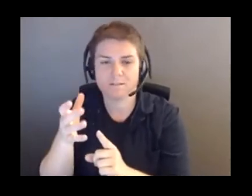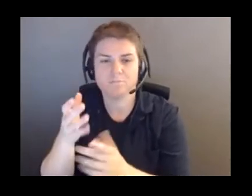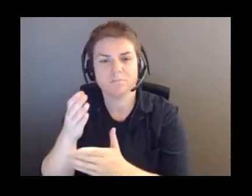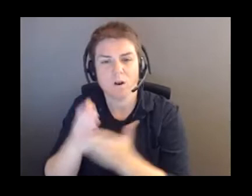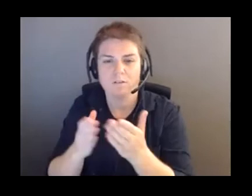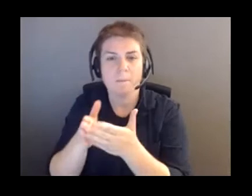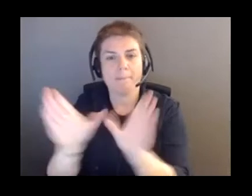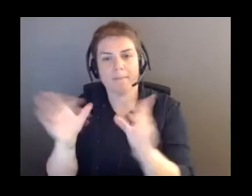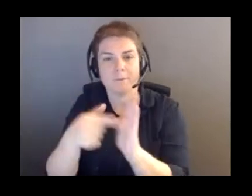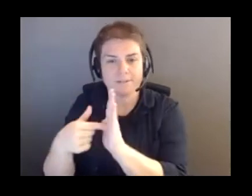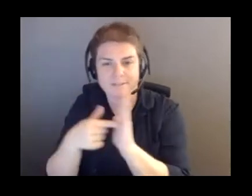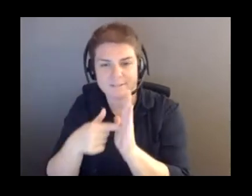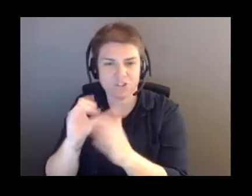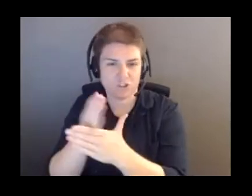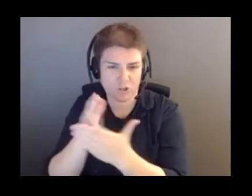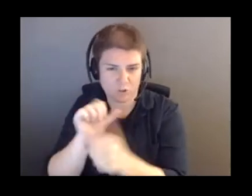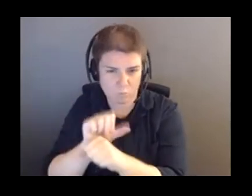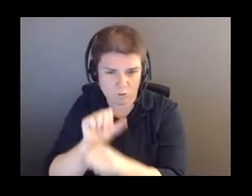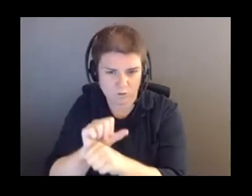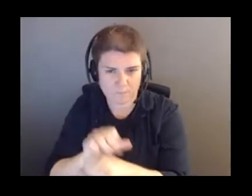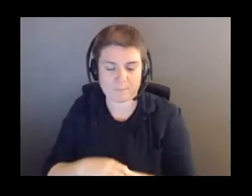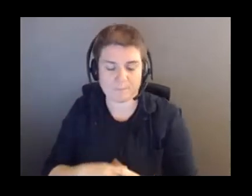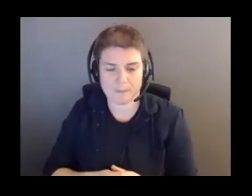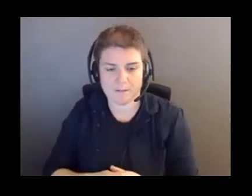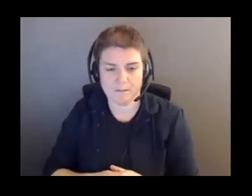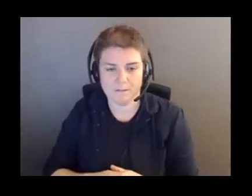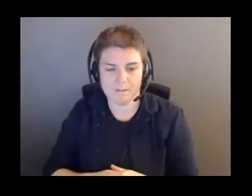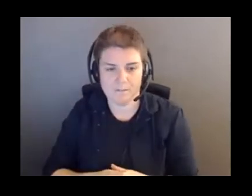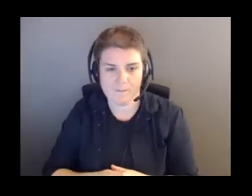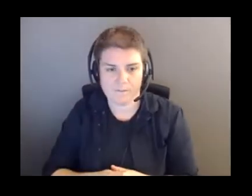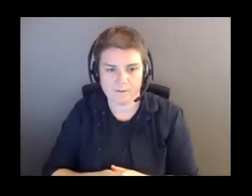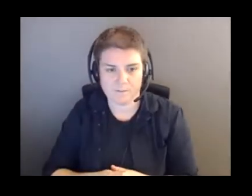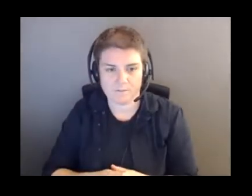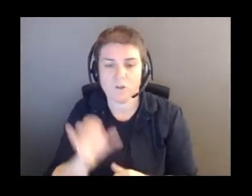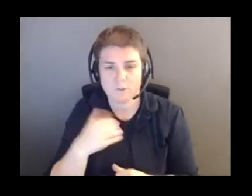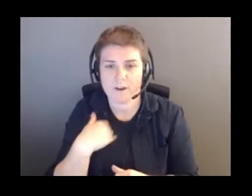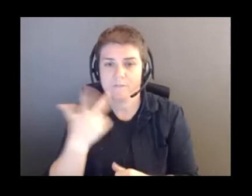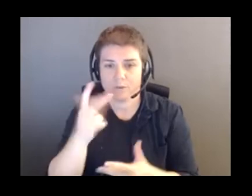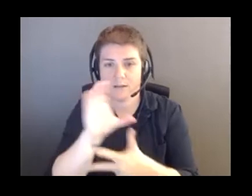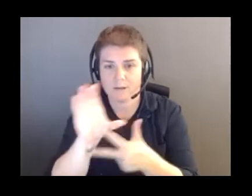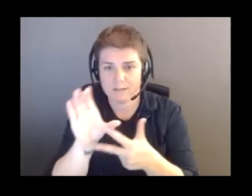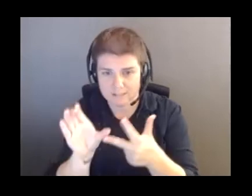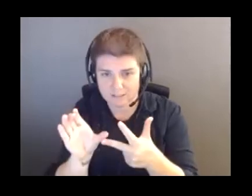in the Program & Present stream. There are also three criteria statements instead of two, as